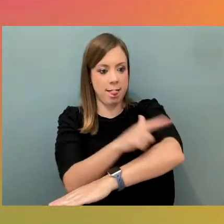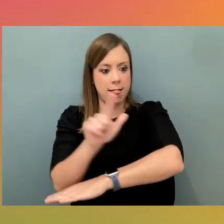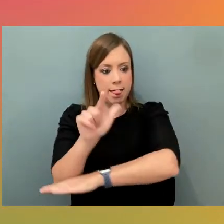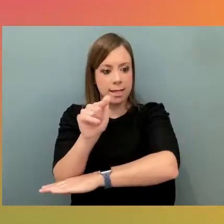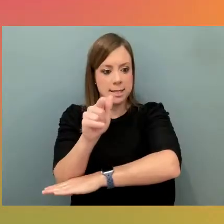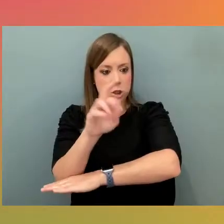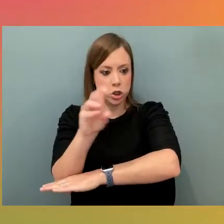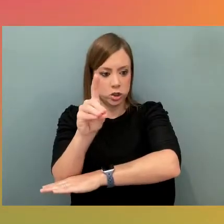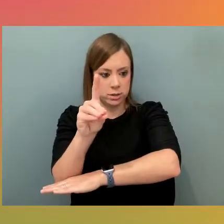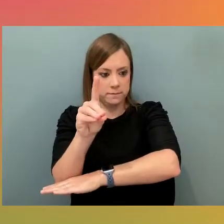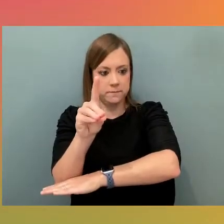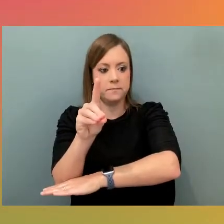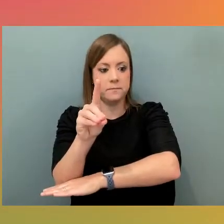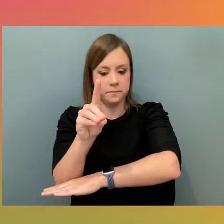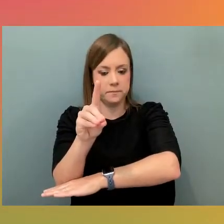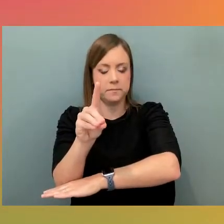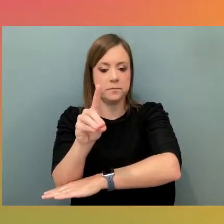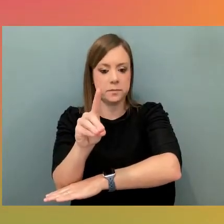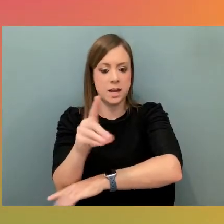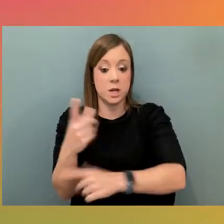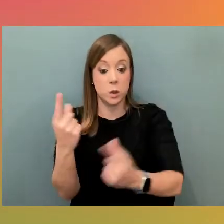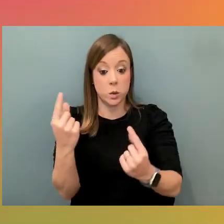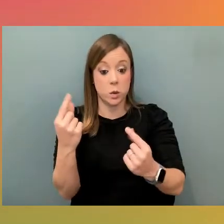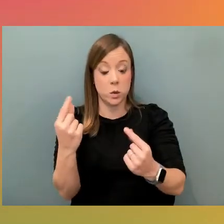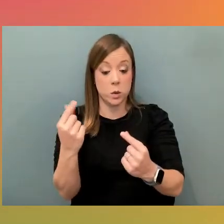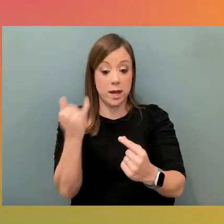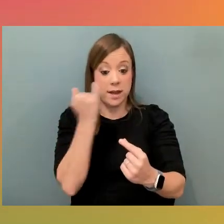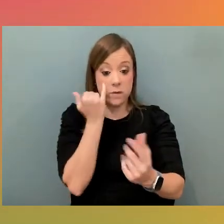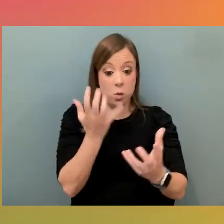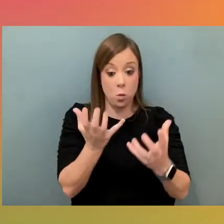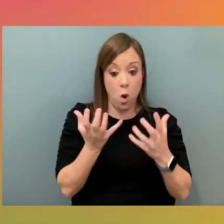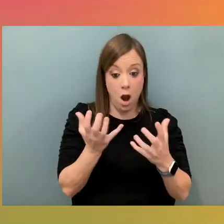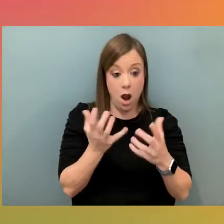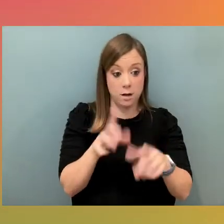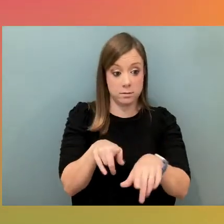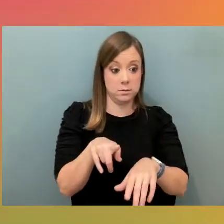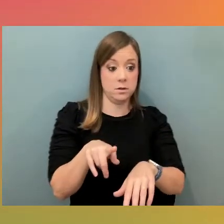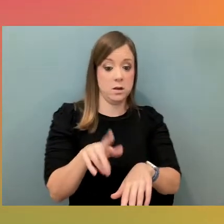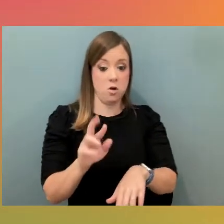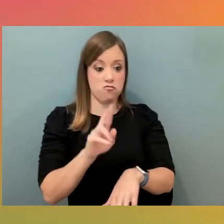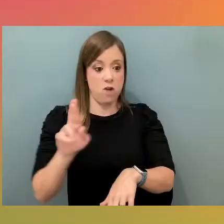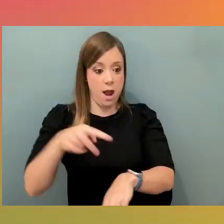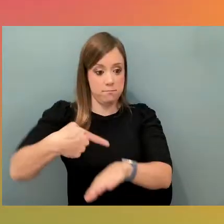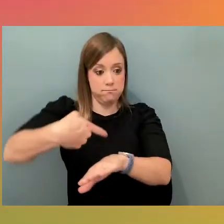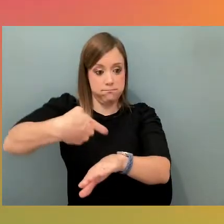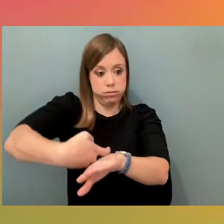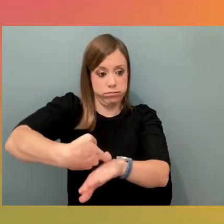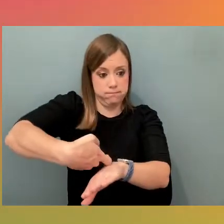YOU IN A LIZARD. RIGHT FOOT IS OUTSIDE OF THE RIGHT HAND. AND IF YOU WOULD LIKE TO, PUT